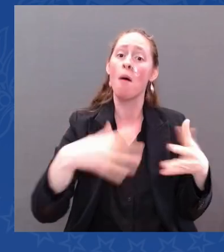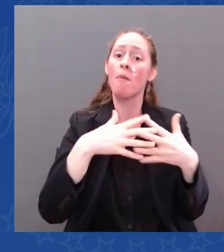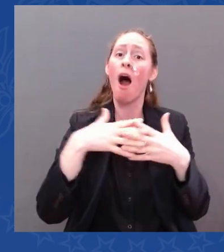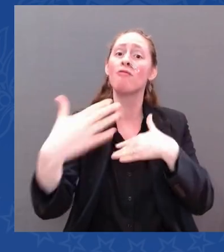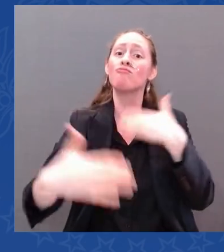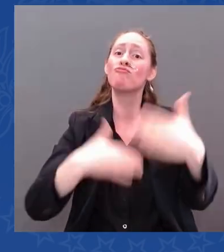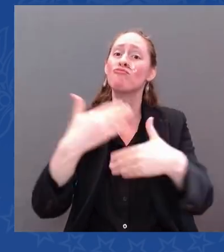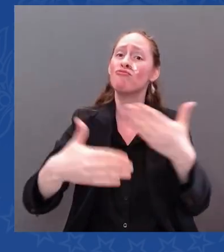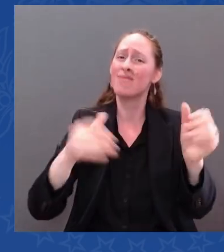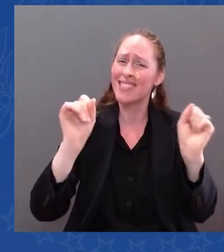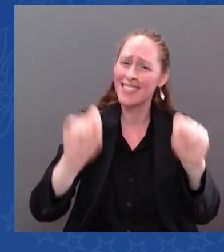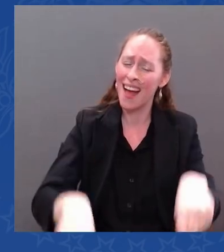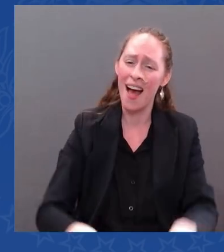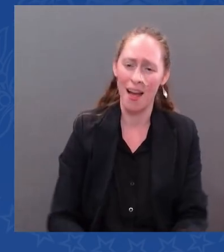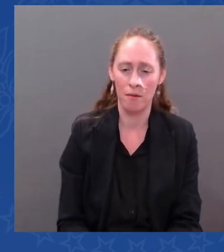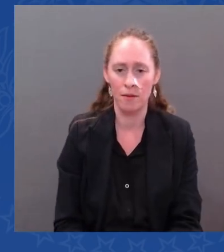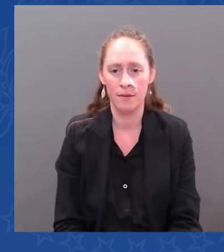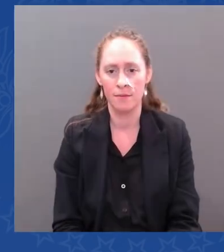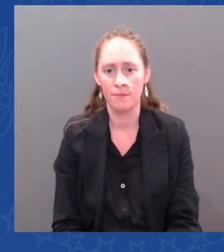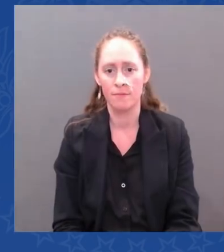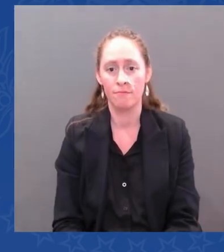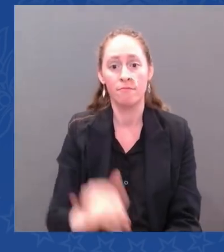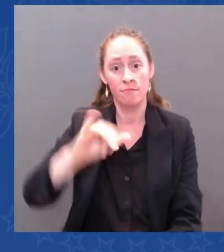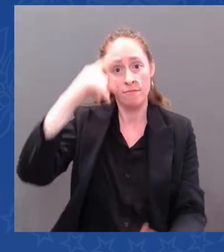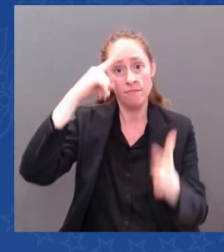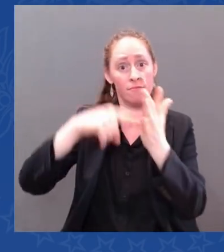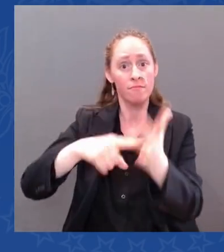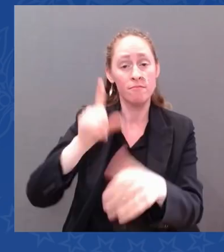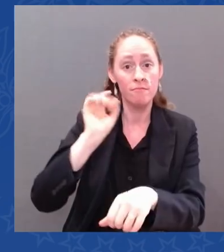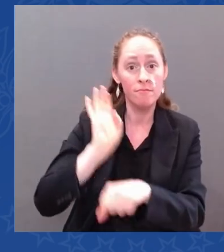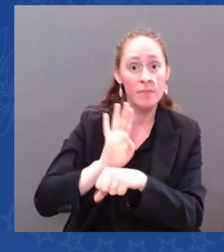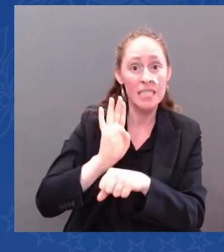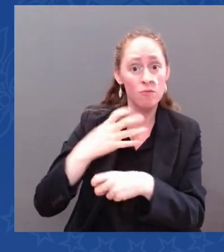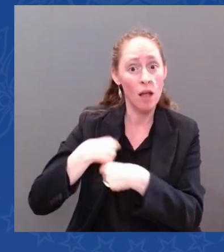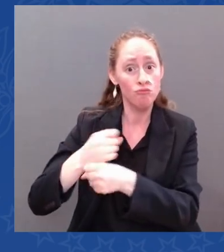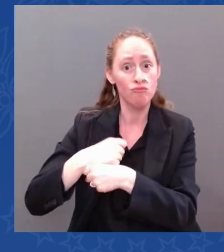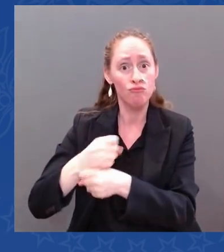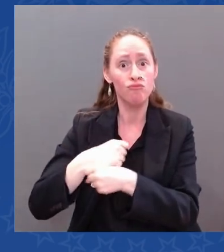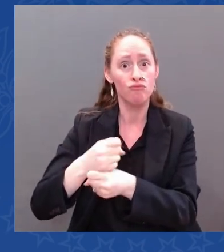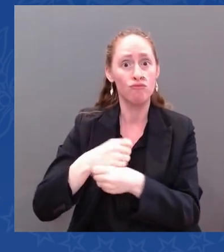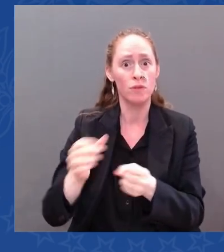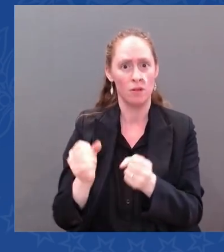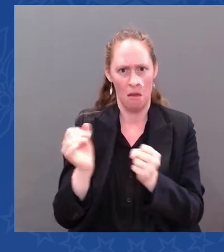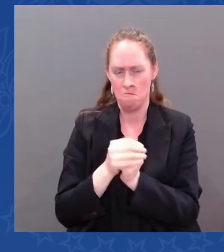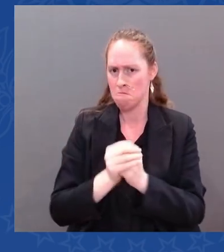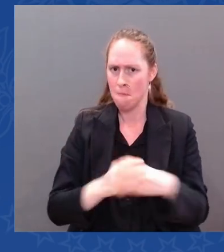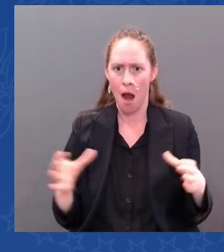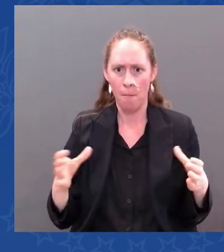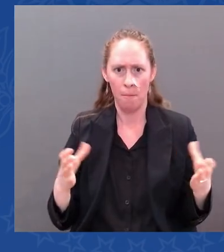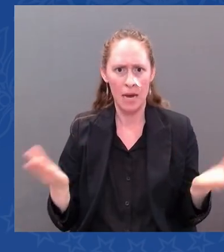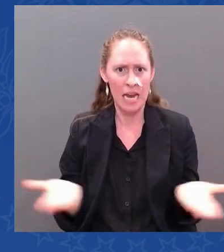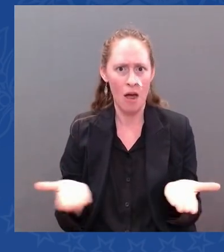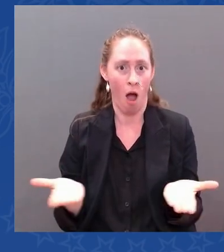because of you all, and it really matters. It hadn't happened in a long time. As one of my colleagues from the Midwest said: